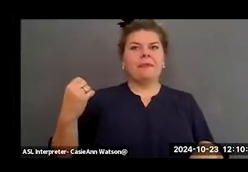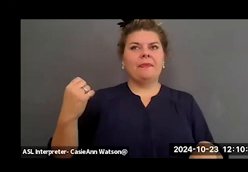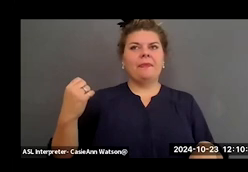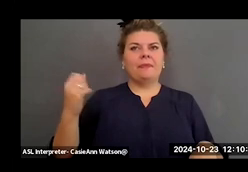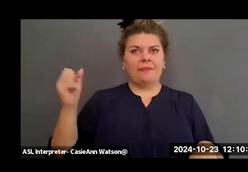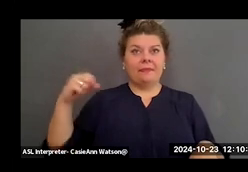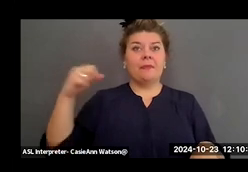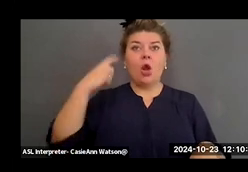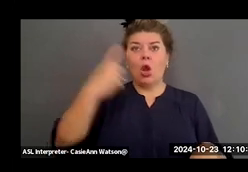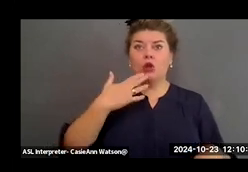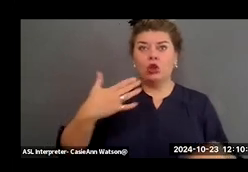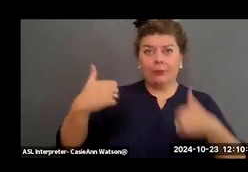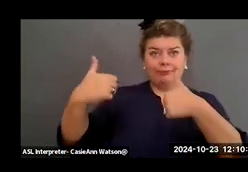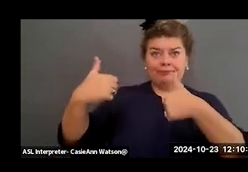[Erin] Yep. Looks great. Okay.